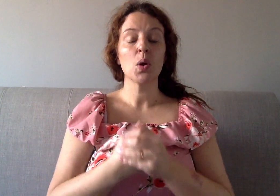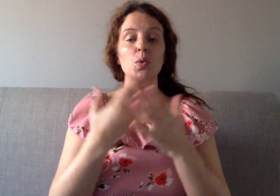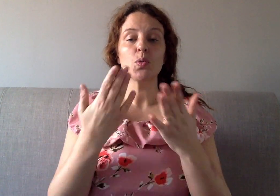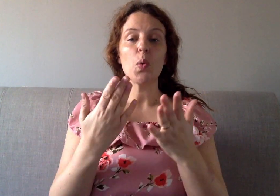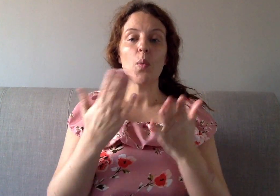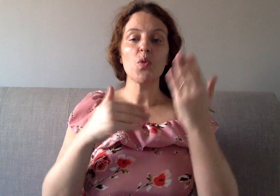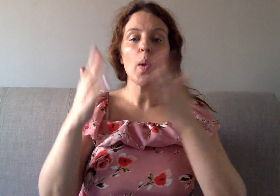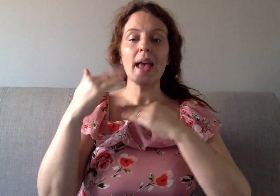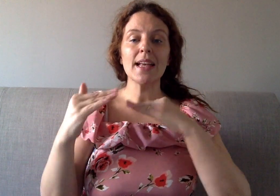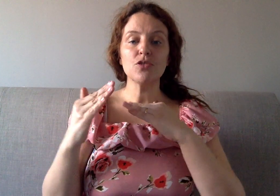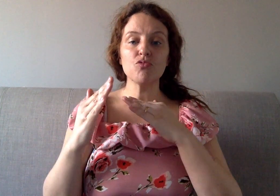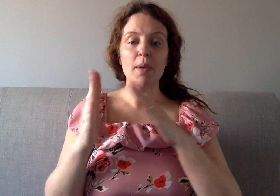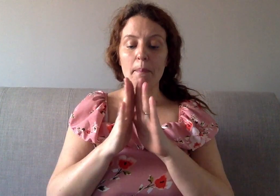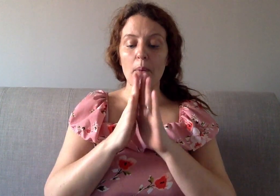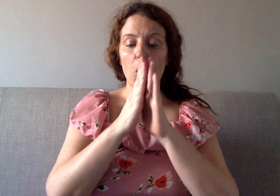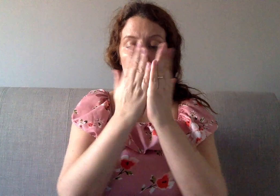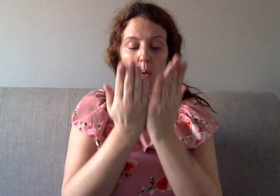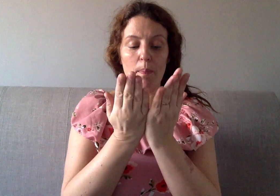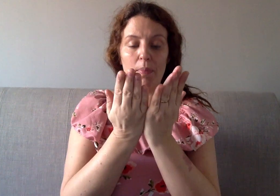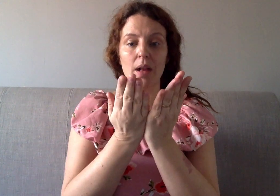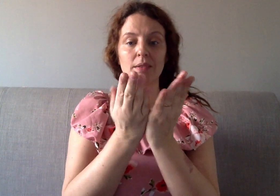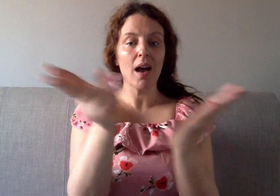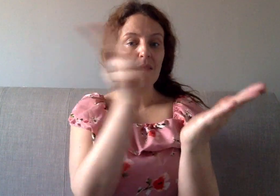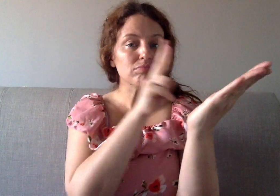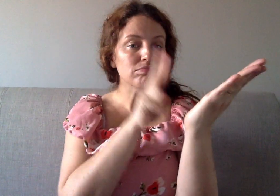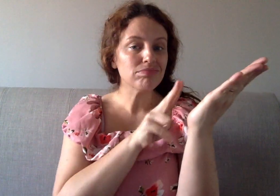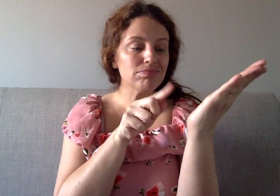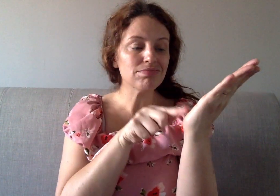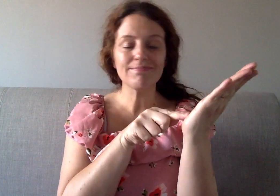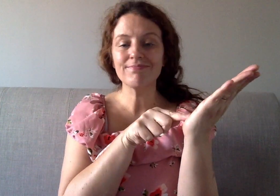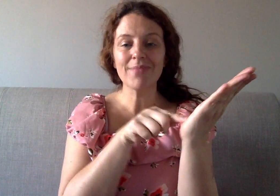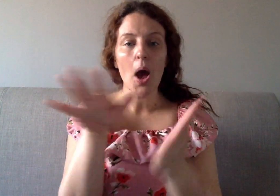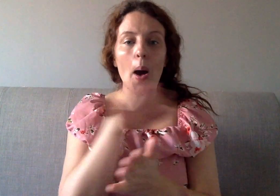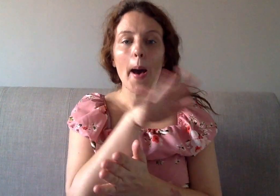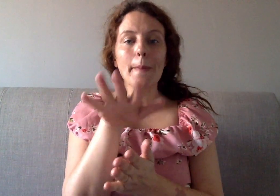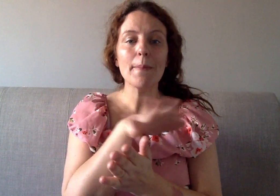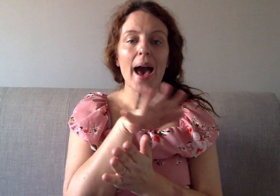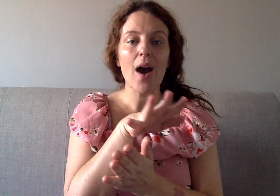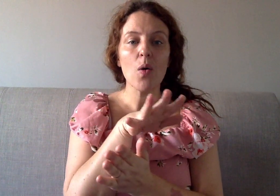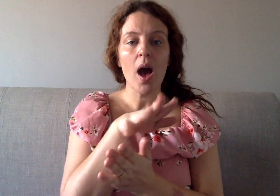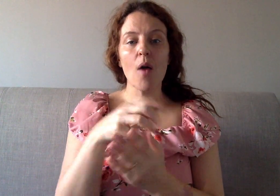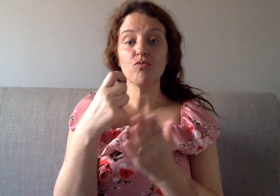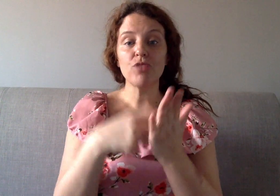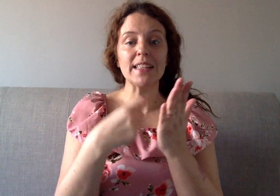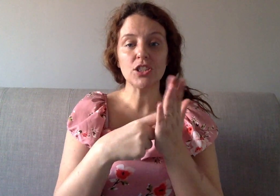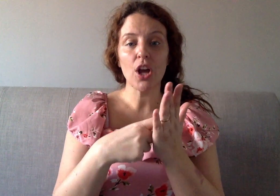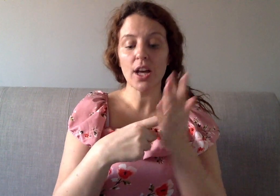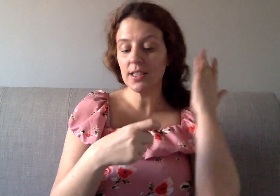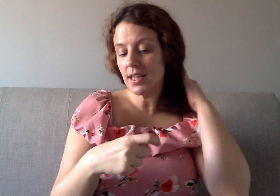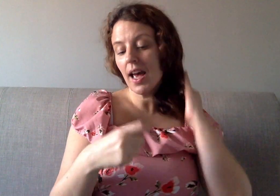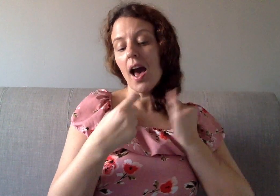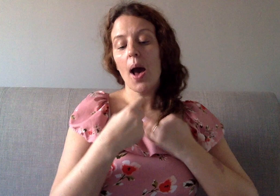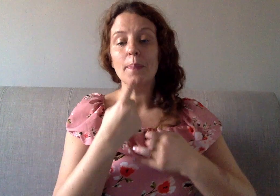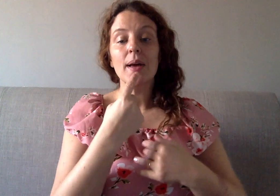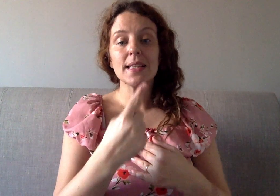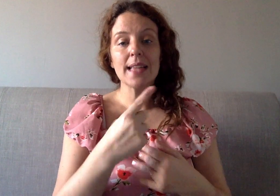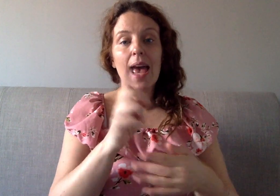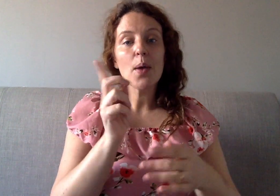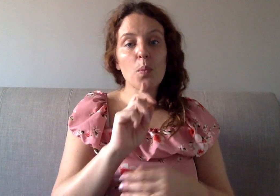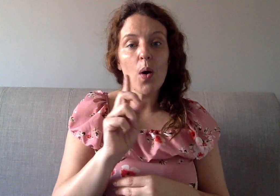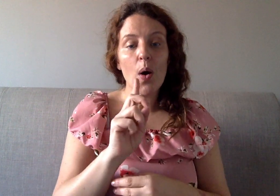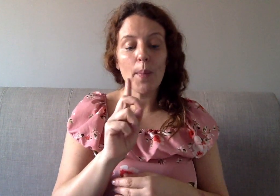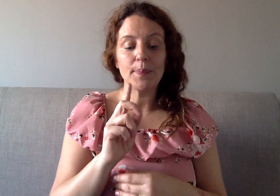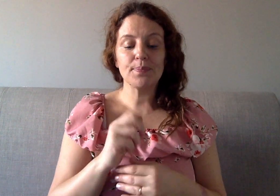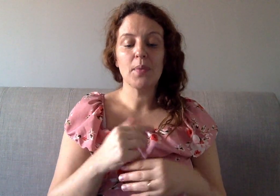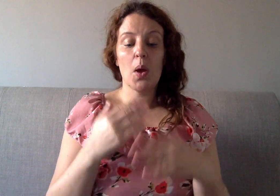If you read through history books what do they say about Richard?